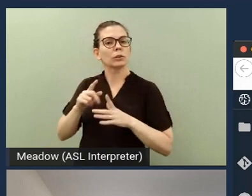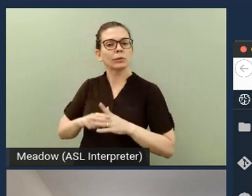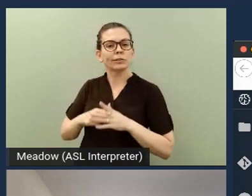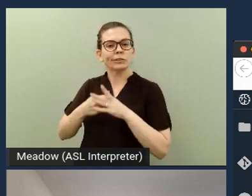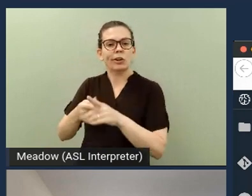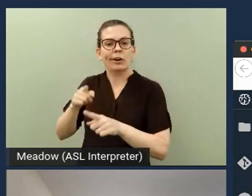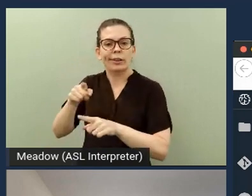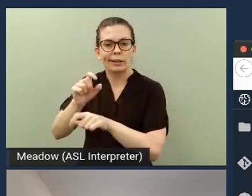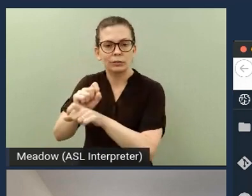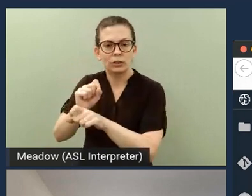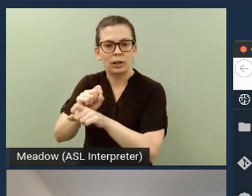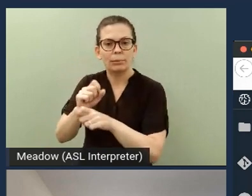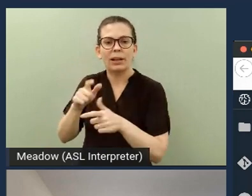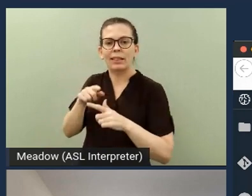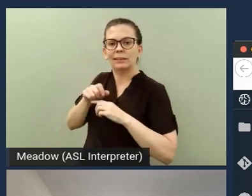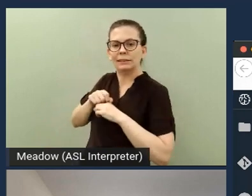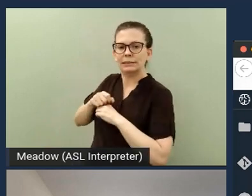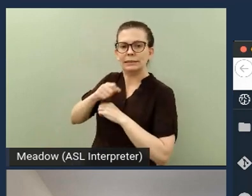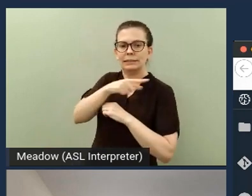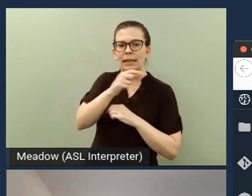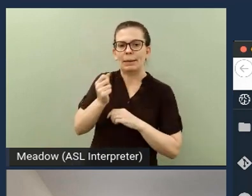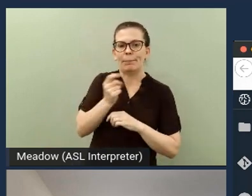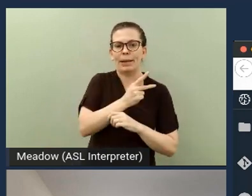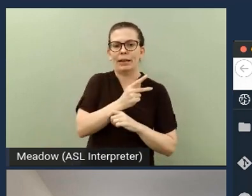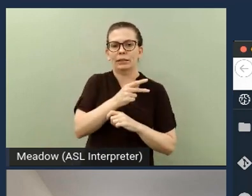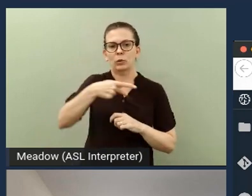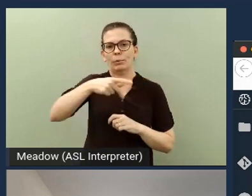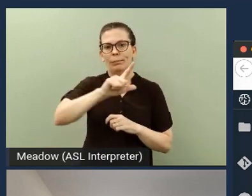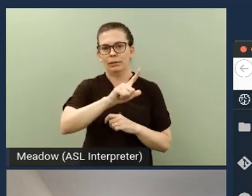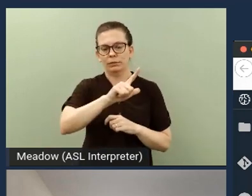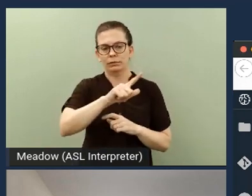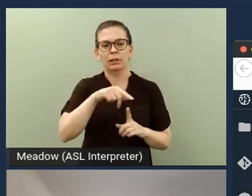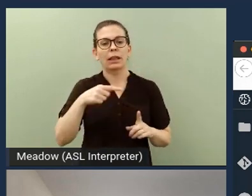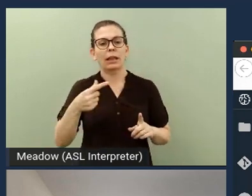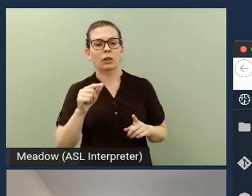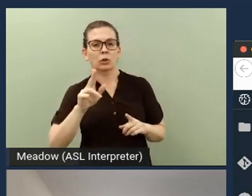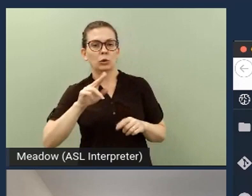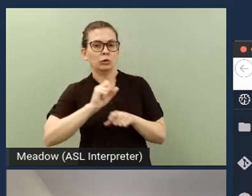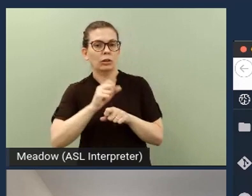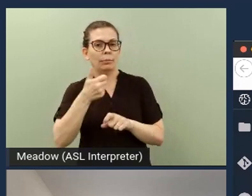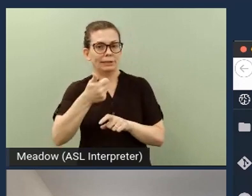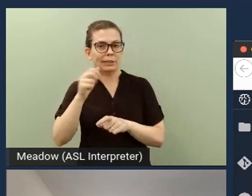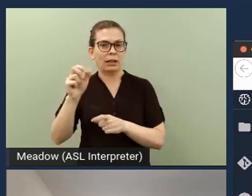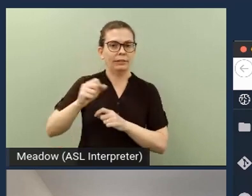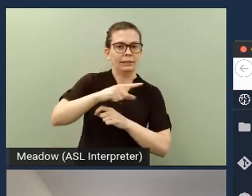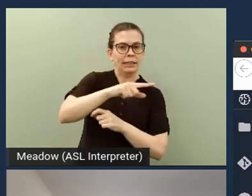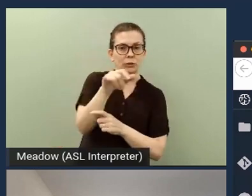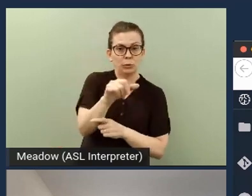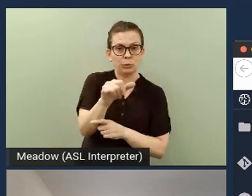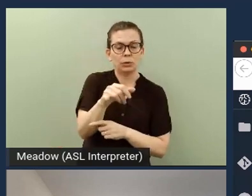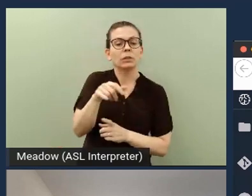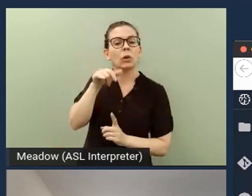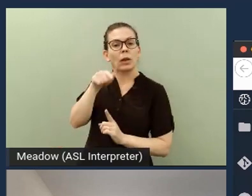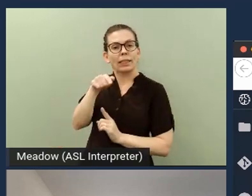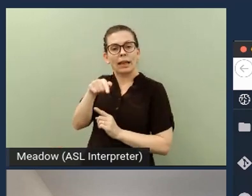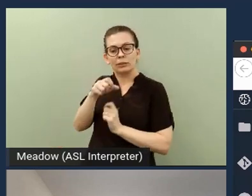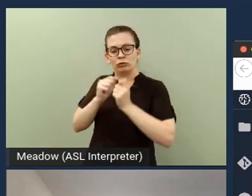and then send this message back to the pipeline, and the Glue job itself. So this infrastructure needs to be set up